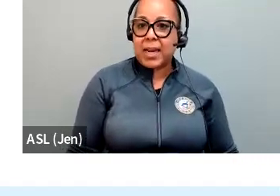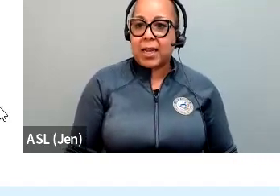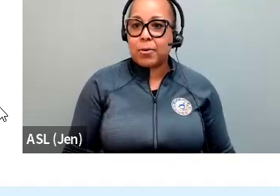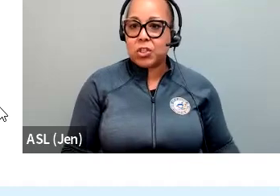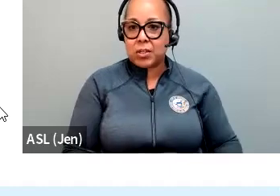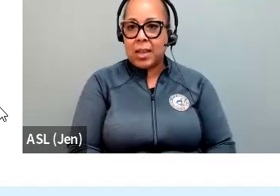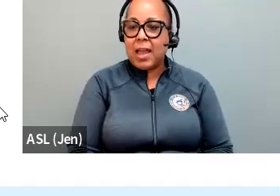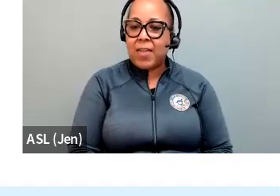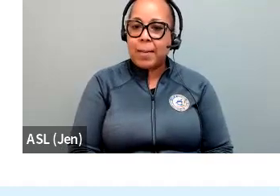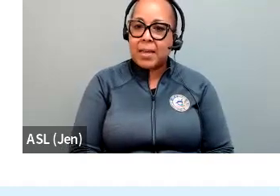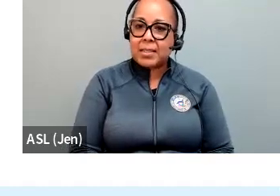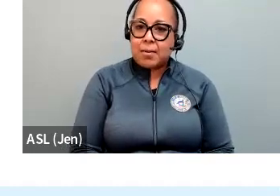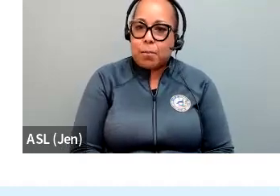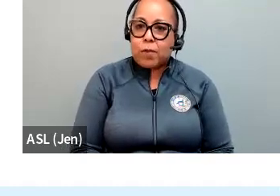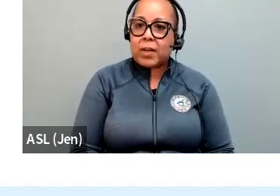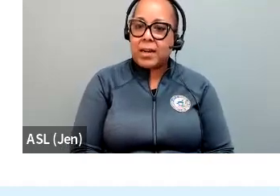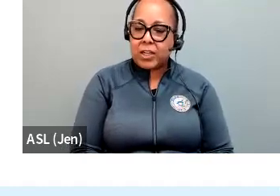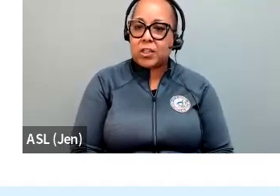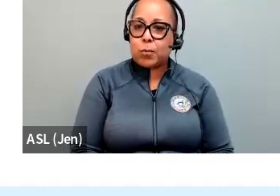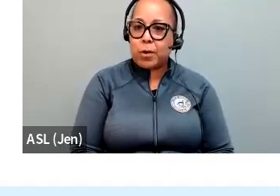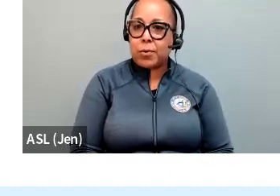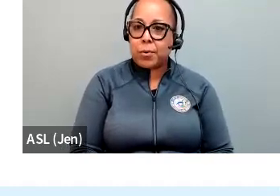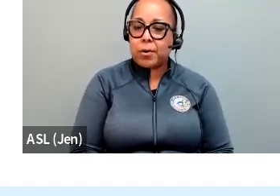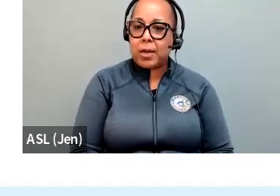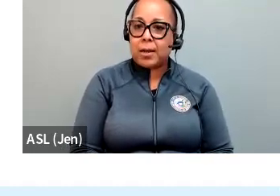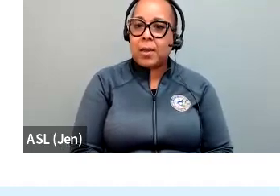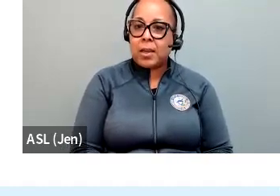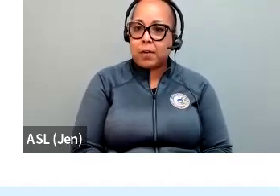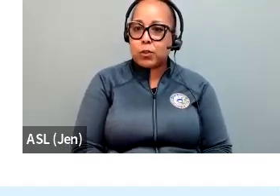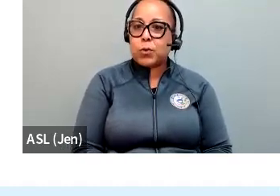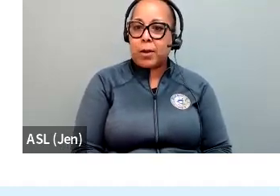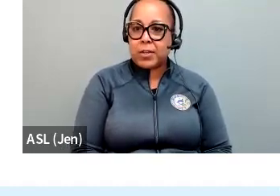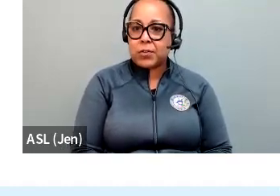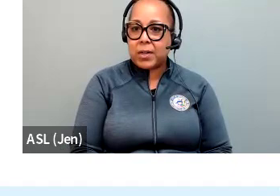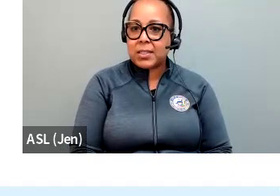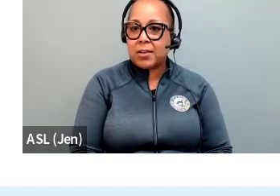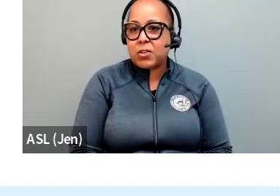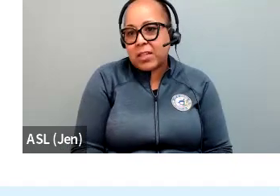Sign Language. And that makes more of a connection with your individuals who are at restaurants. So